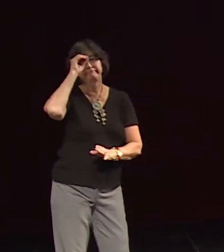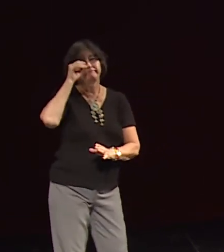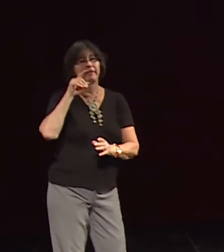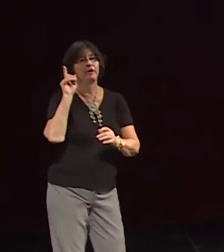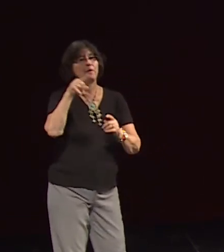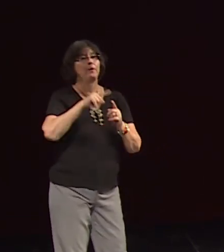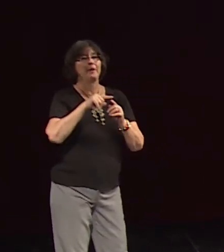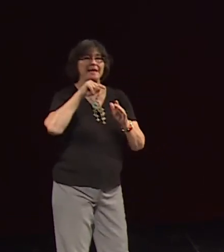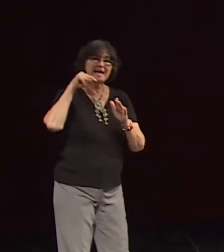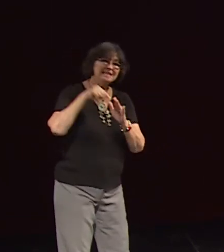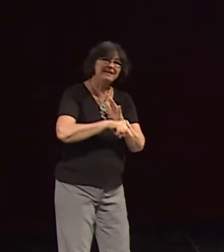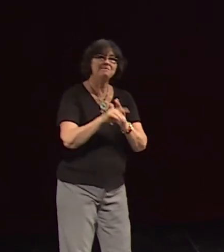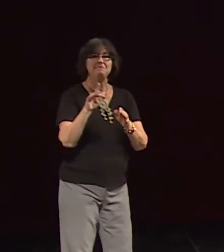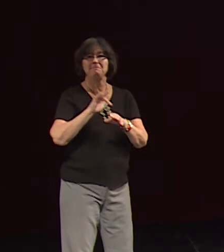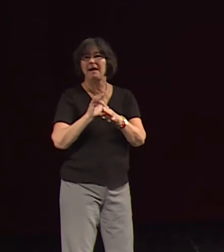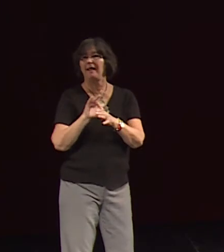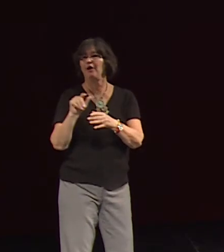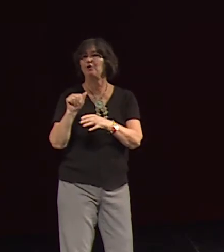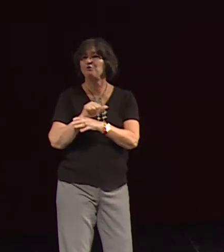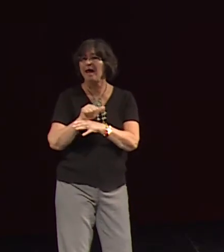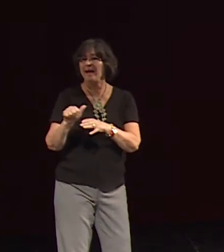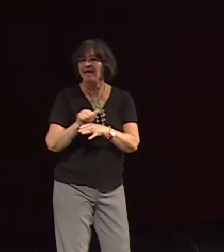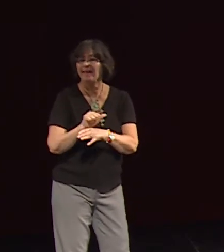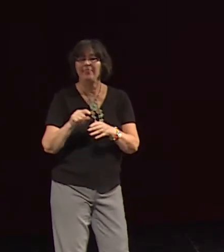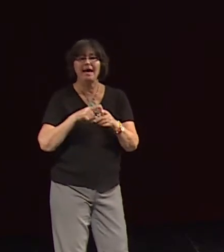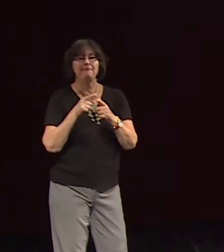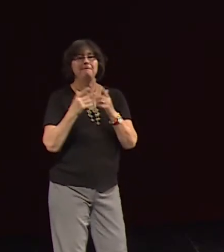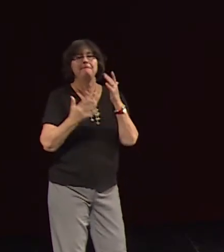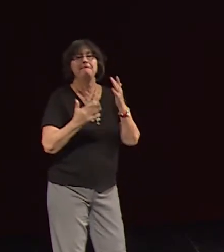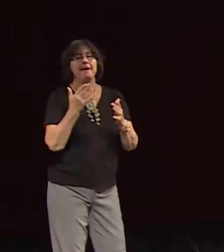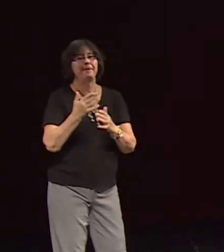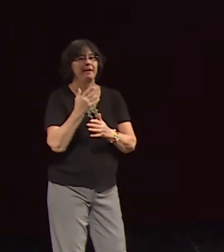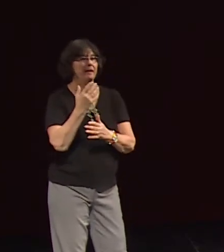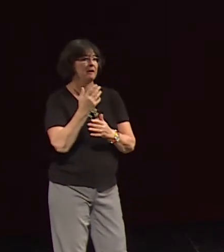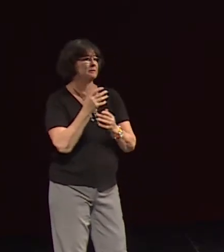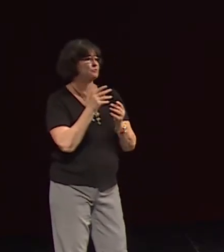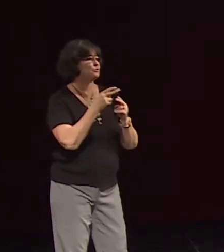on medical professionals' opinion and training.